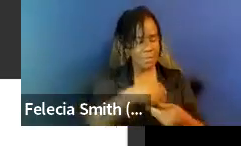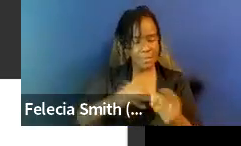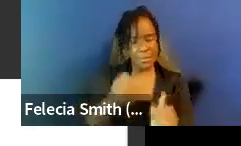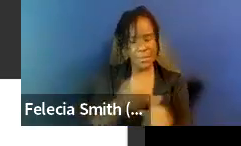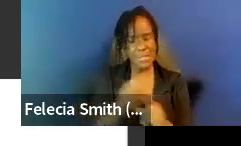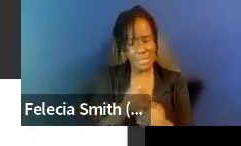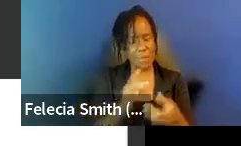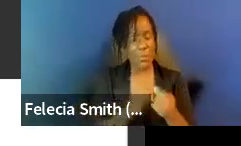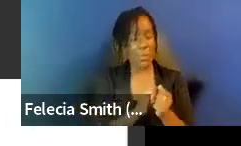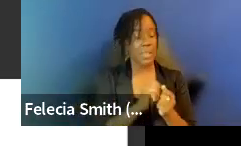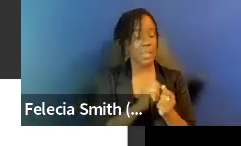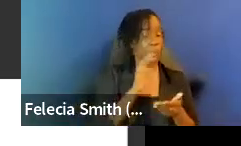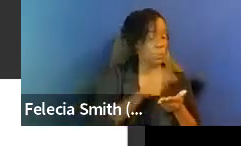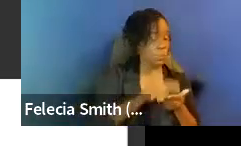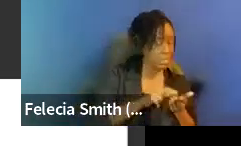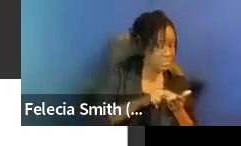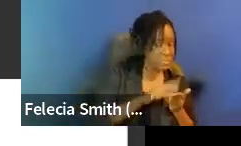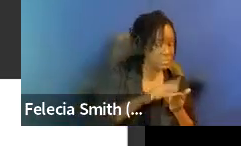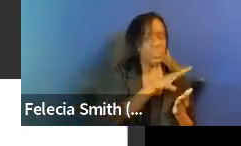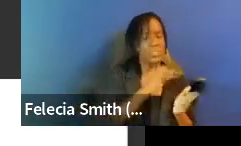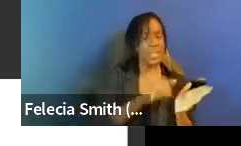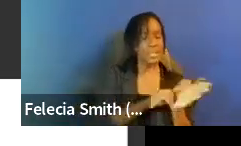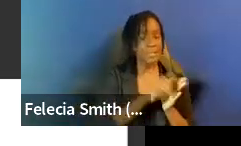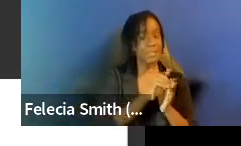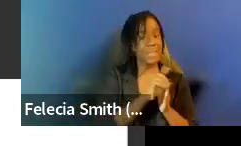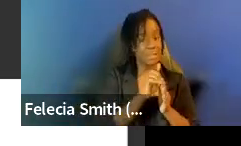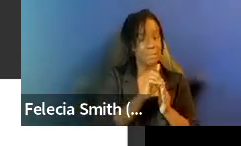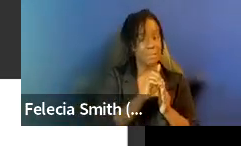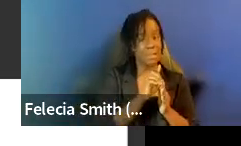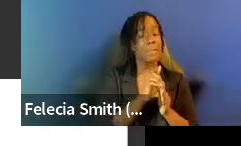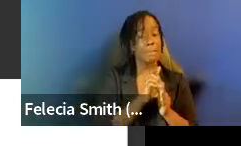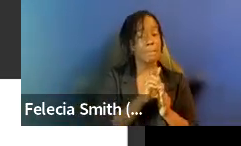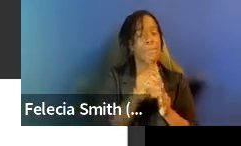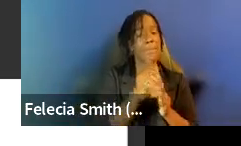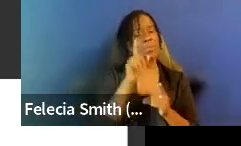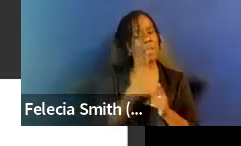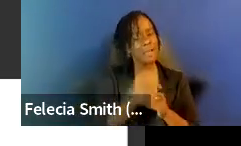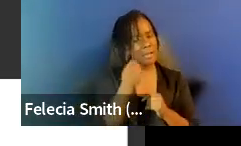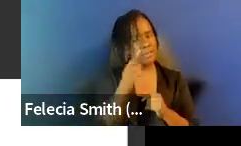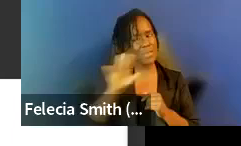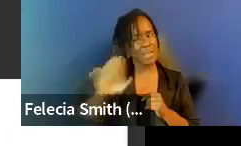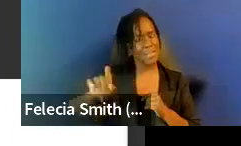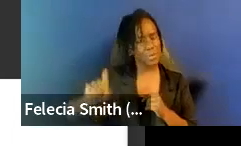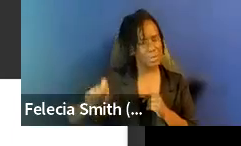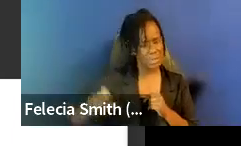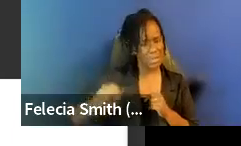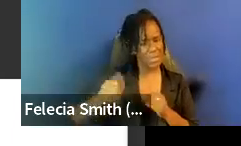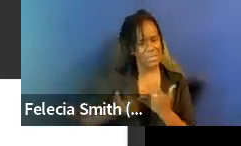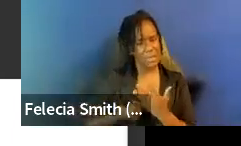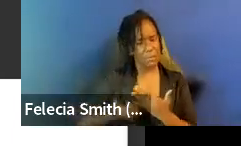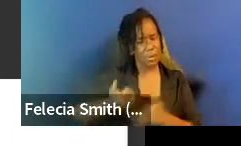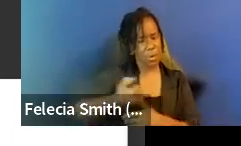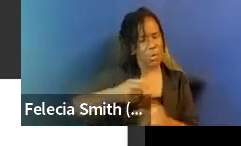strong relationships with community organizations and across types of disability given the heterogeneity of our